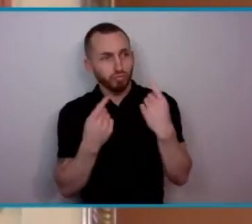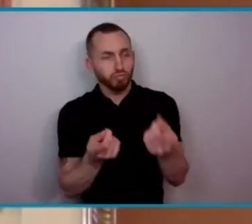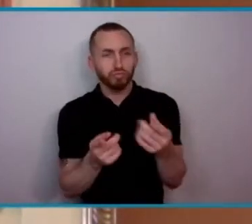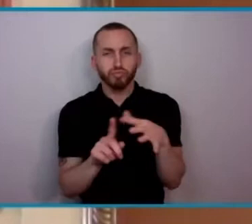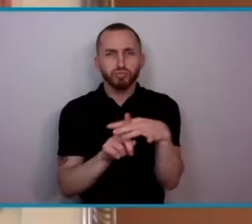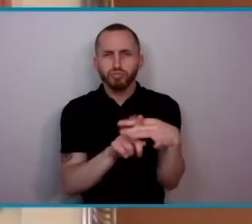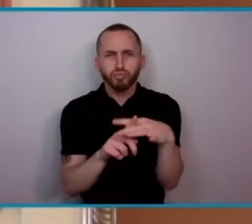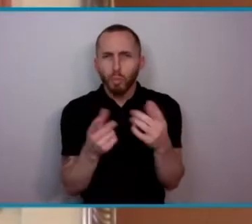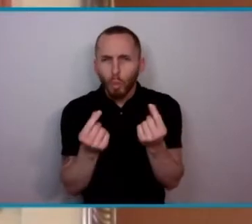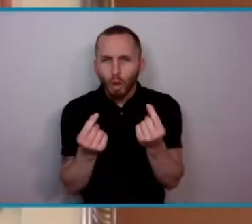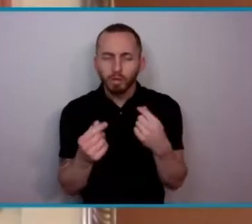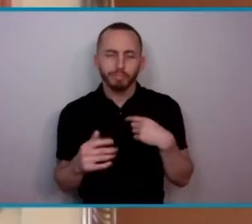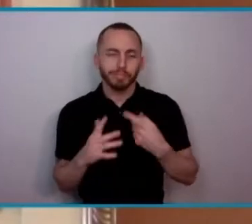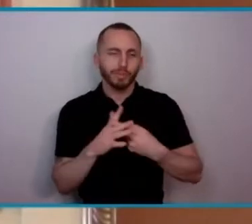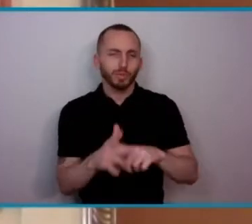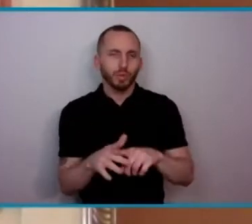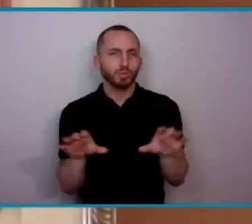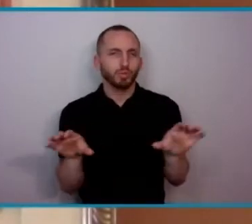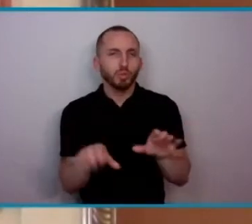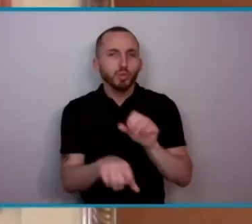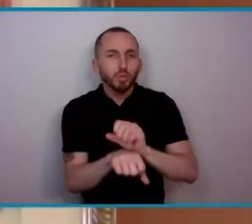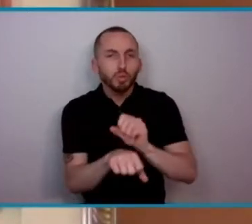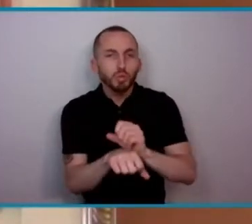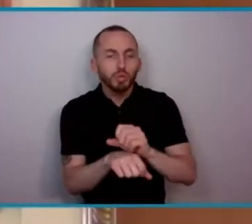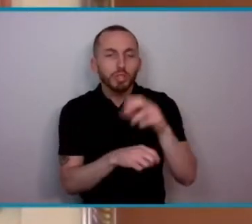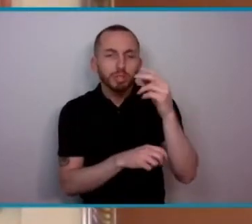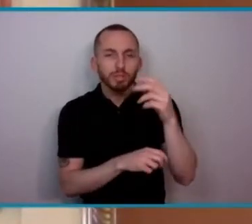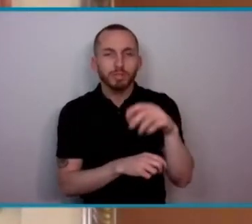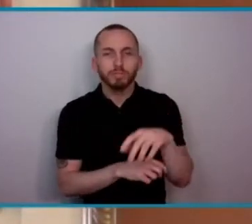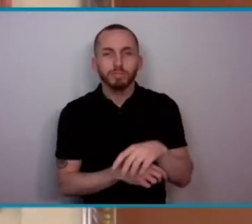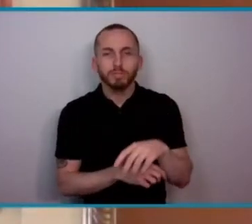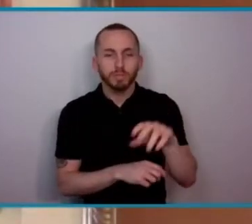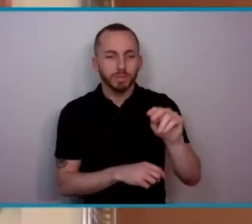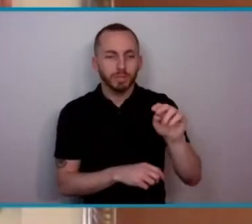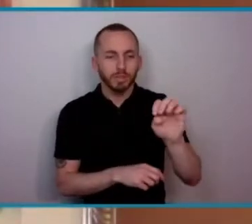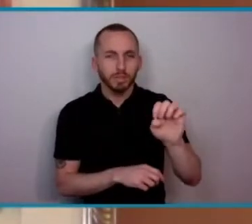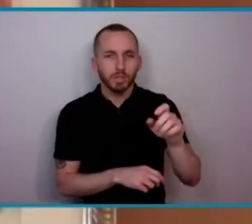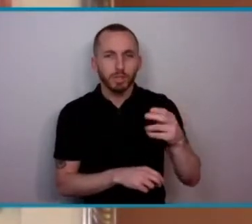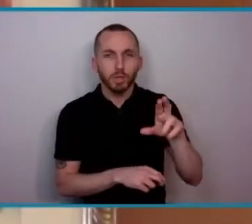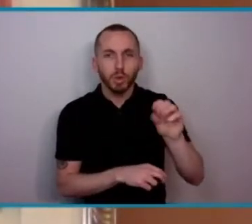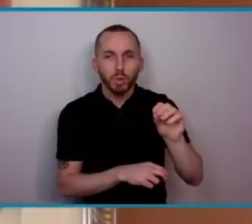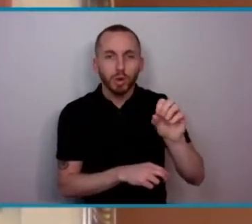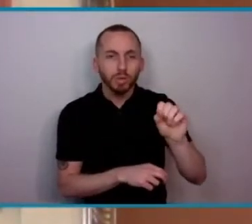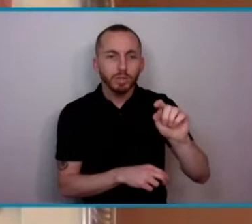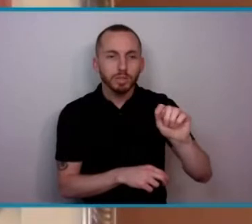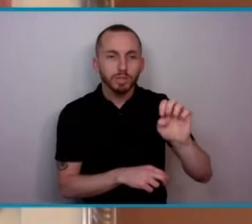started working on neuroaesthetics a while ago, but it really started to take become